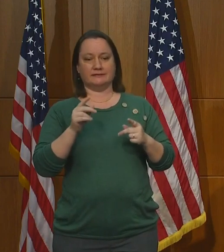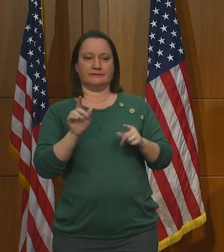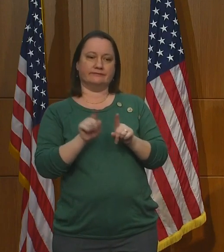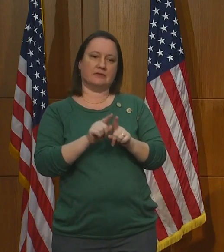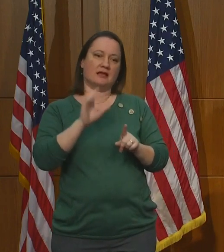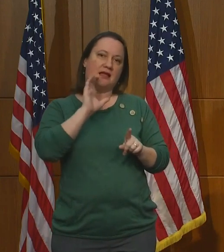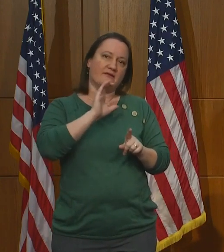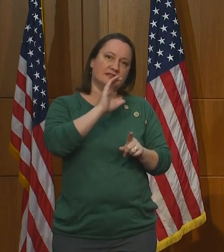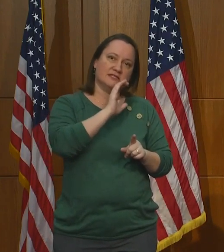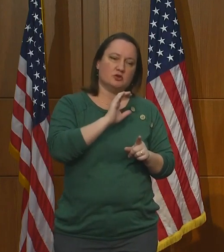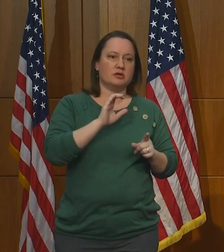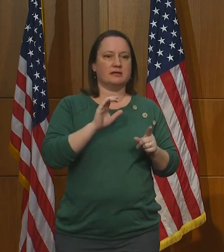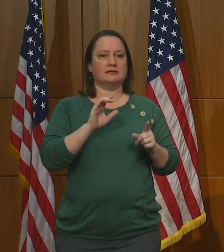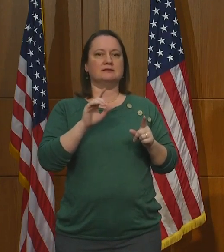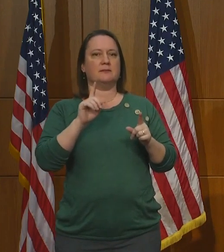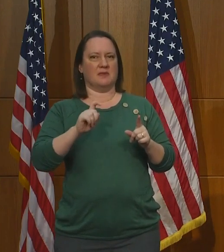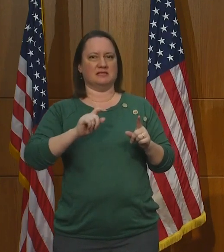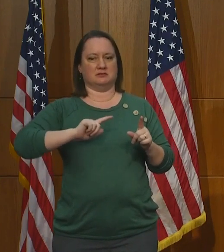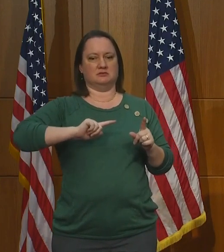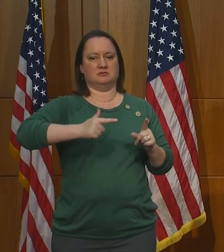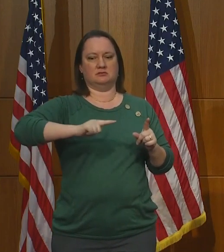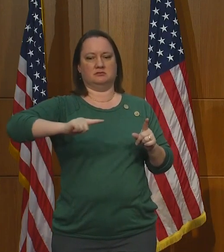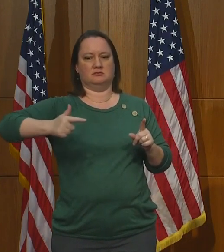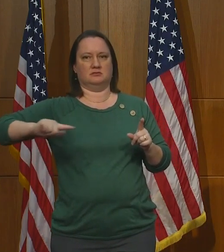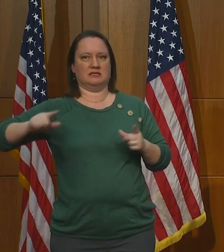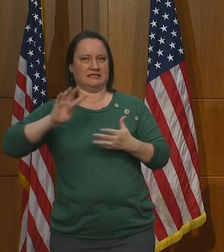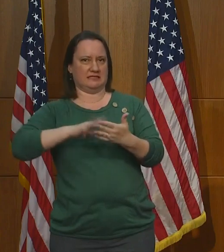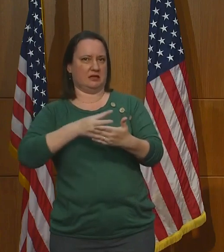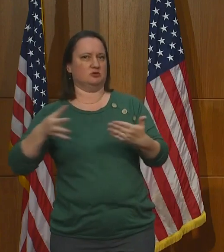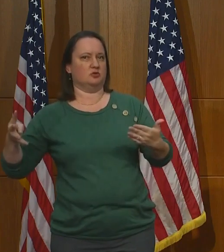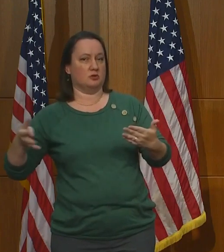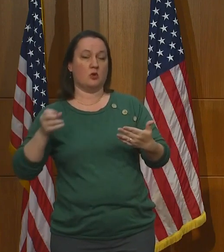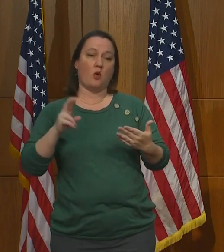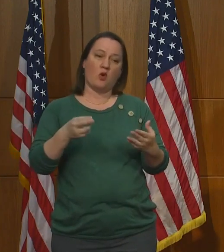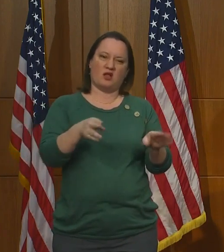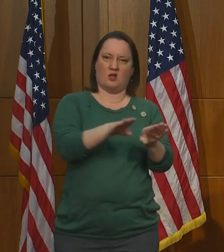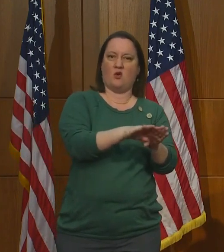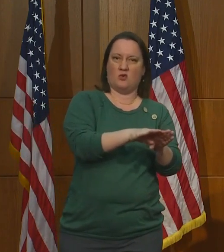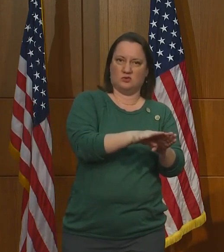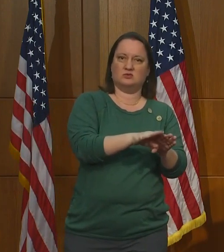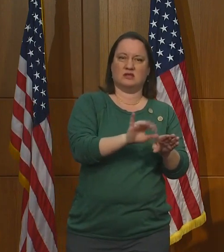SPACES SUCH AS CAFETERIAS ARE